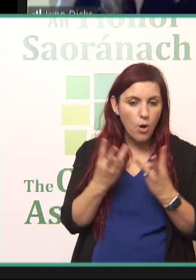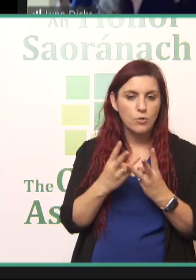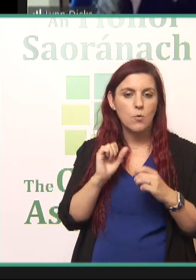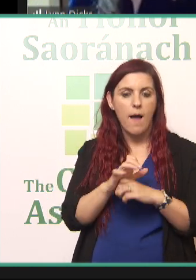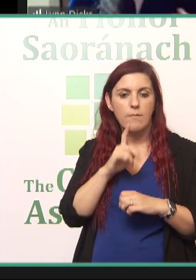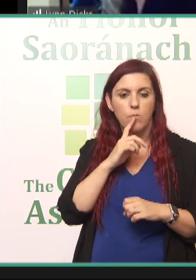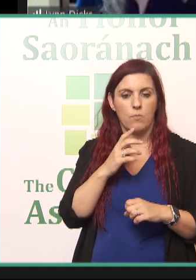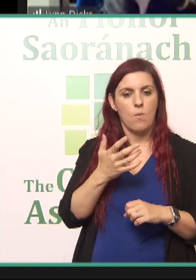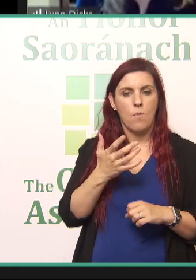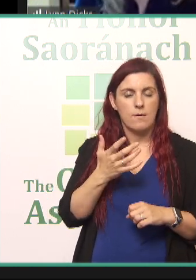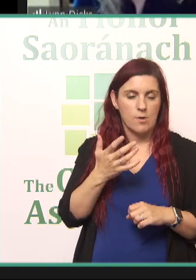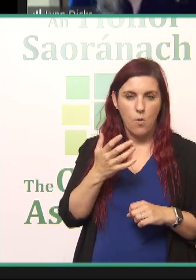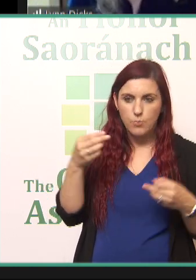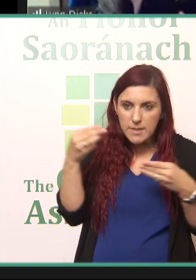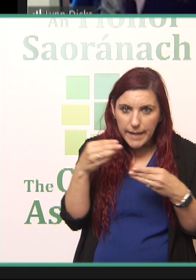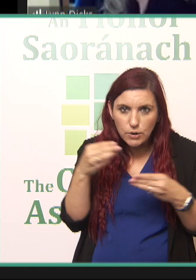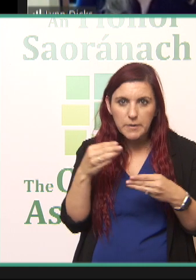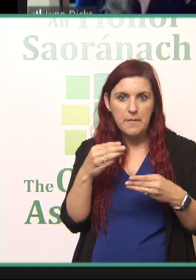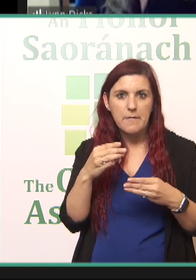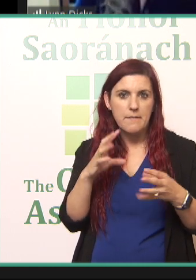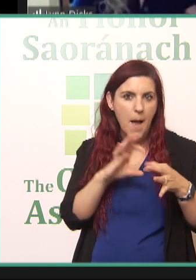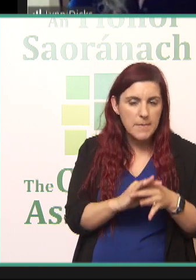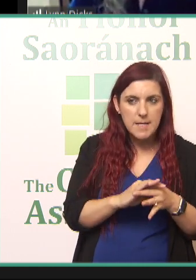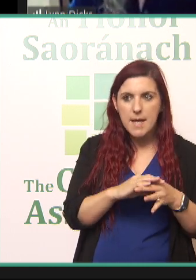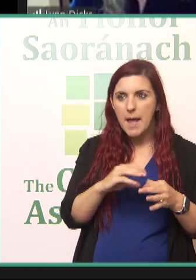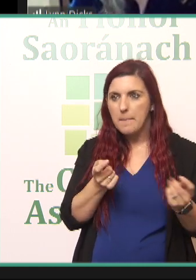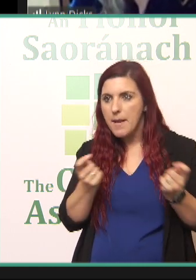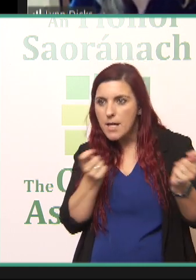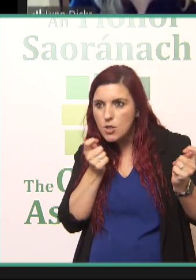events with protected habitats that are really well managed increasing the area of protected